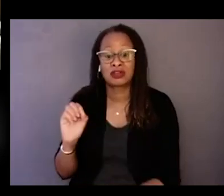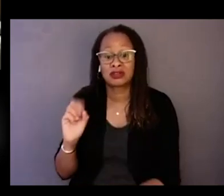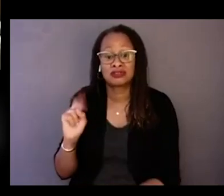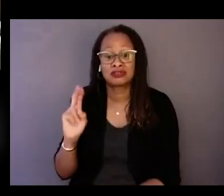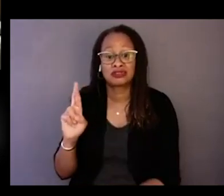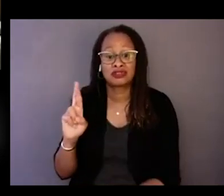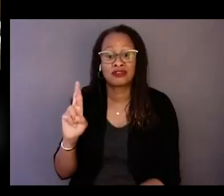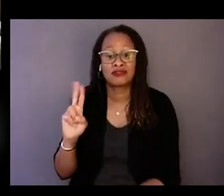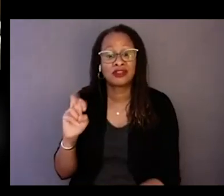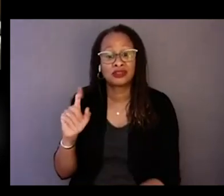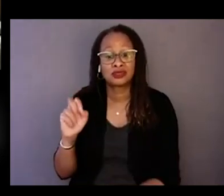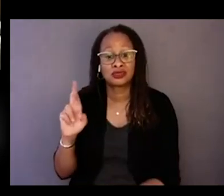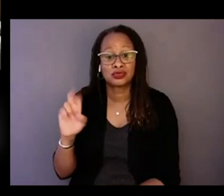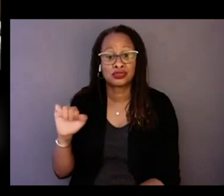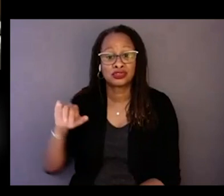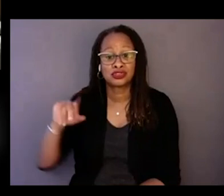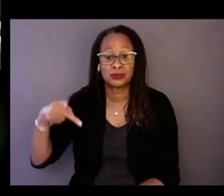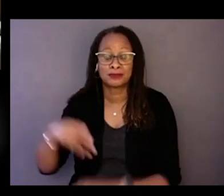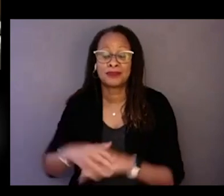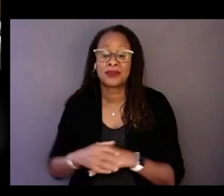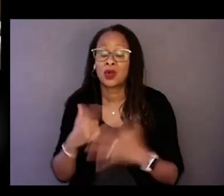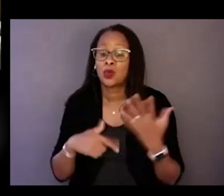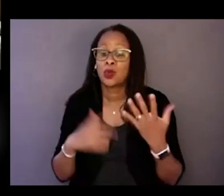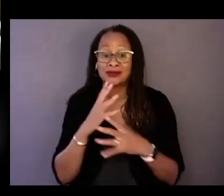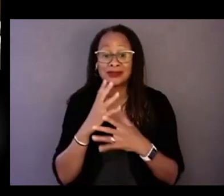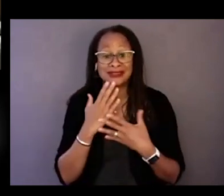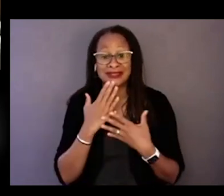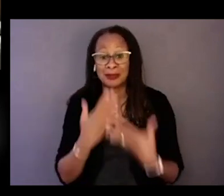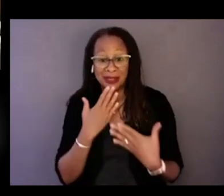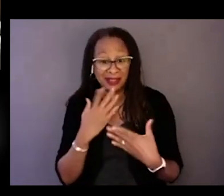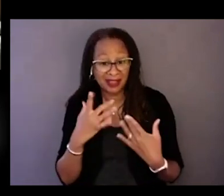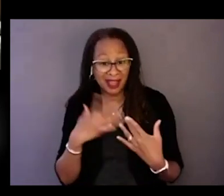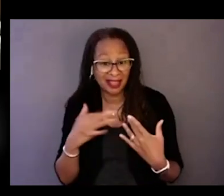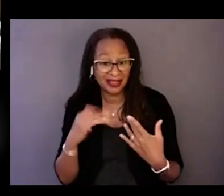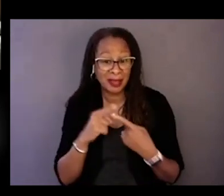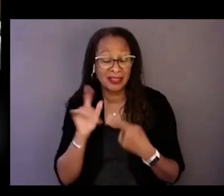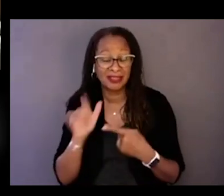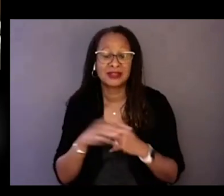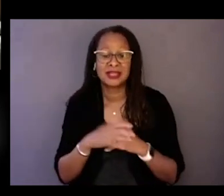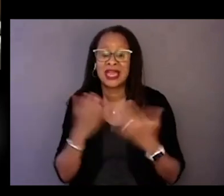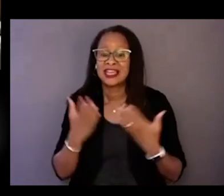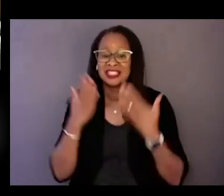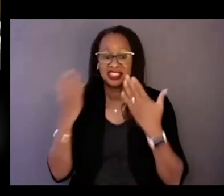about Liz's pitch initially, was that it suggested we would take the subject matter very seriously.